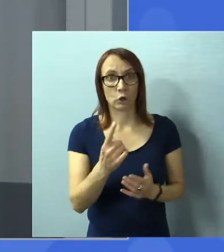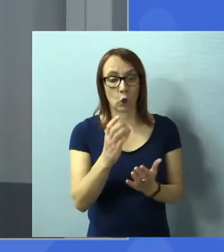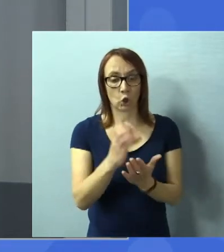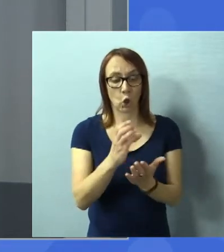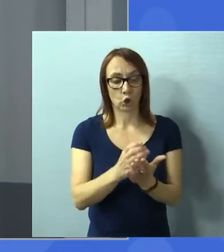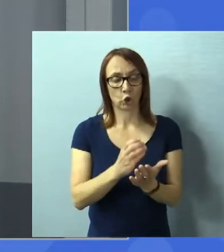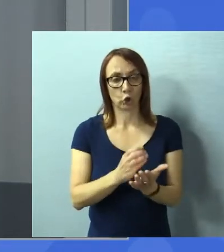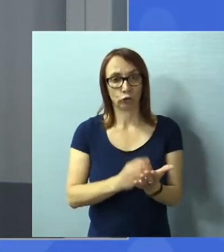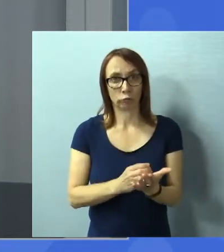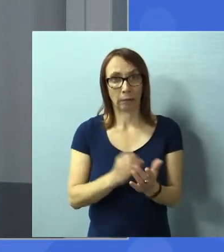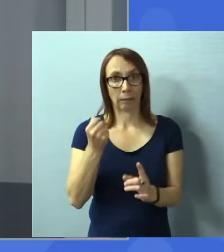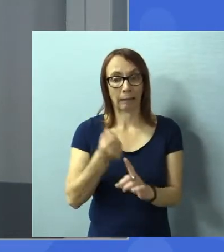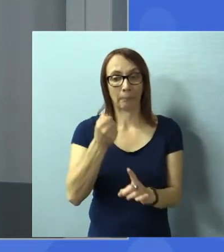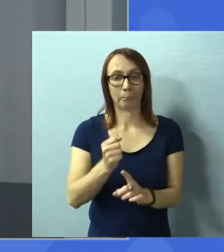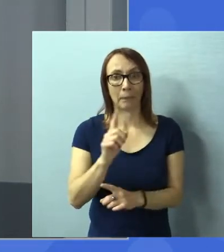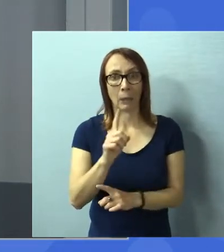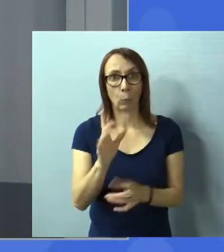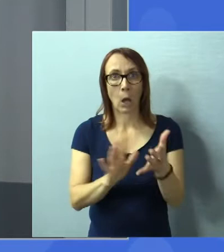votes to turn that withdrawal agreement ends a